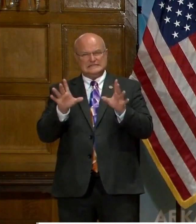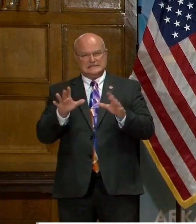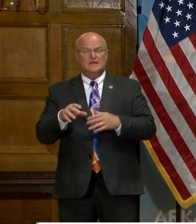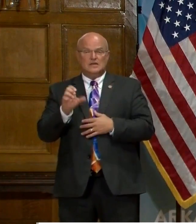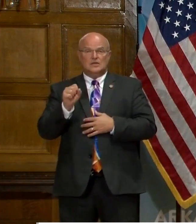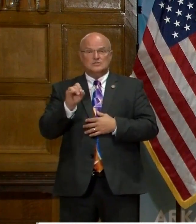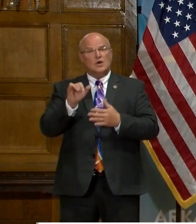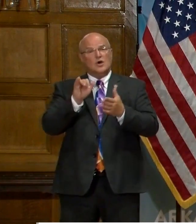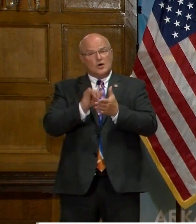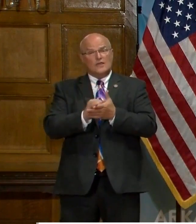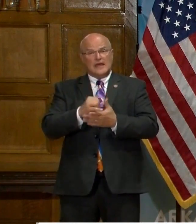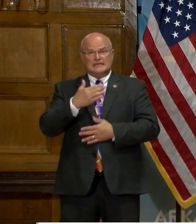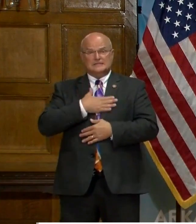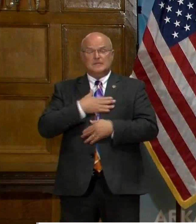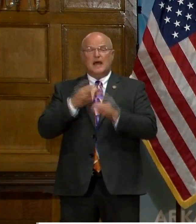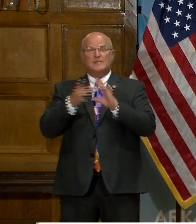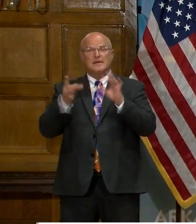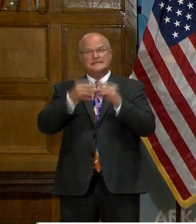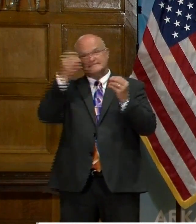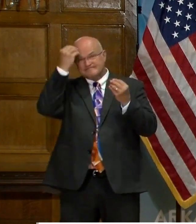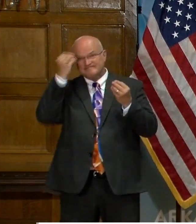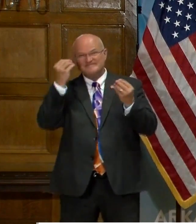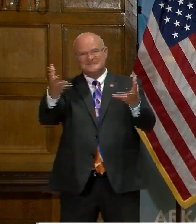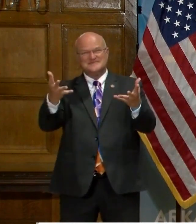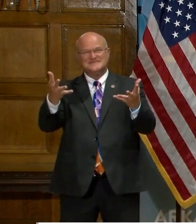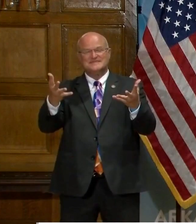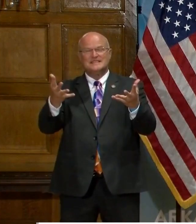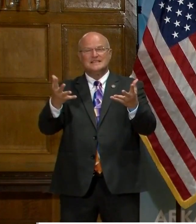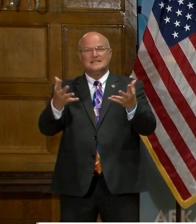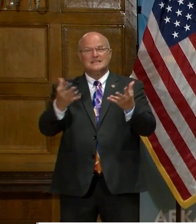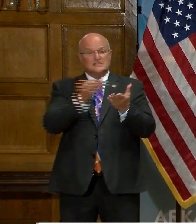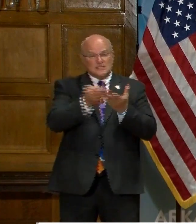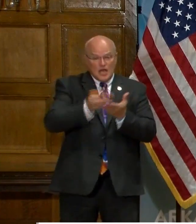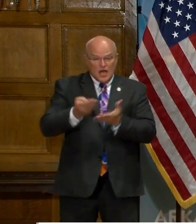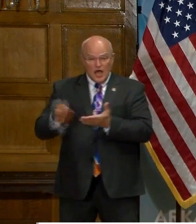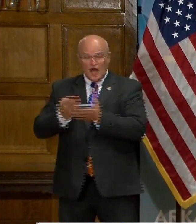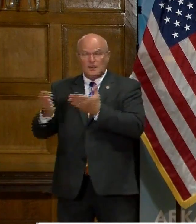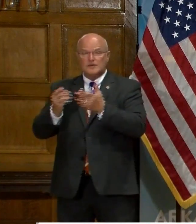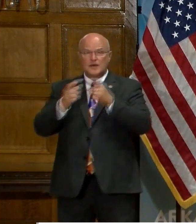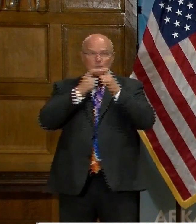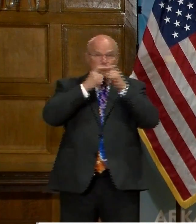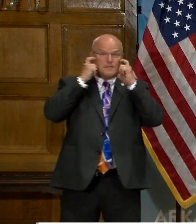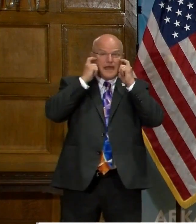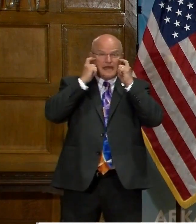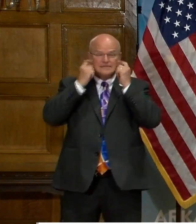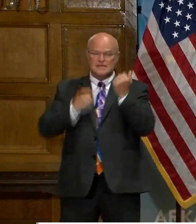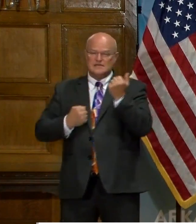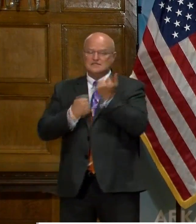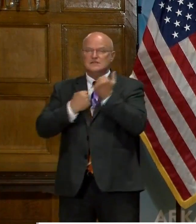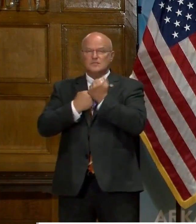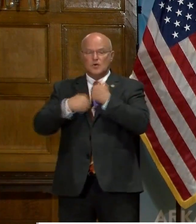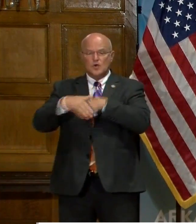ECONOMY, AS WE SUPPORT LOCAL BUSINESSES WE HAVE TO BE SMART ABOUT IT TO AVOID OTHER CONSEQUENCES. OTHER CONSEQUENCES YOU ARE SEEING LIKE A CRACKDOWN IN SOME OTHER STATES.